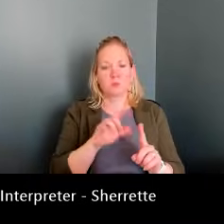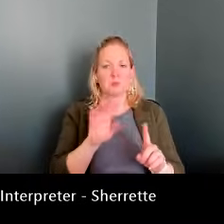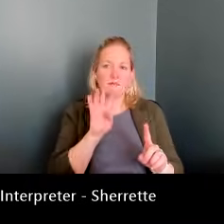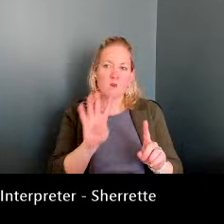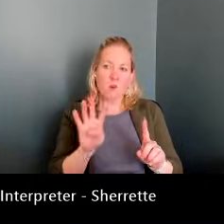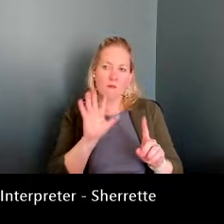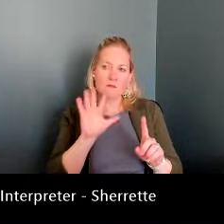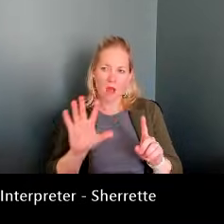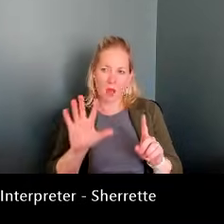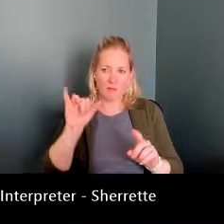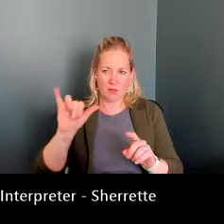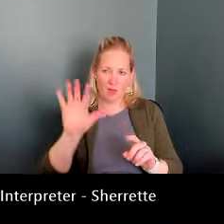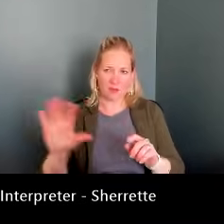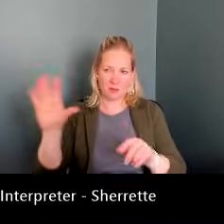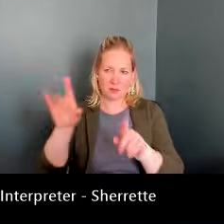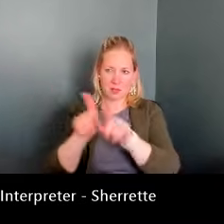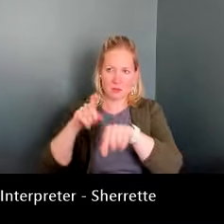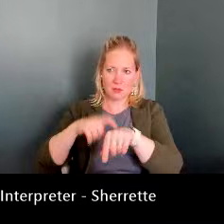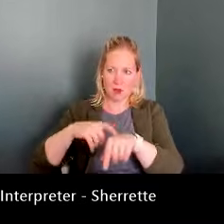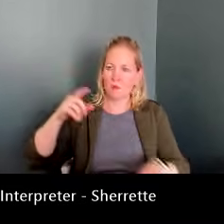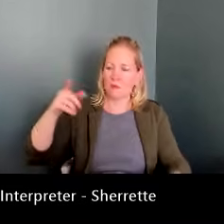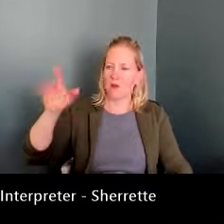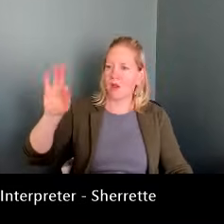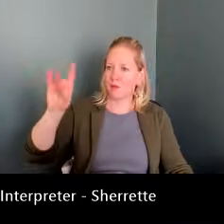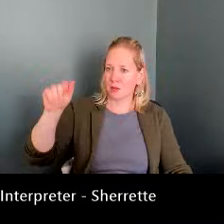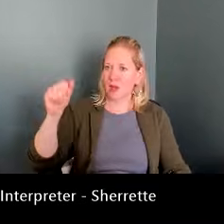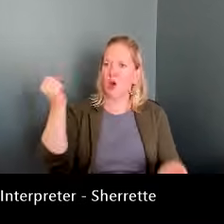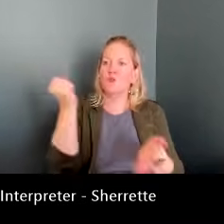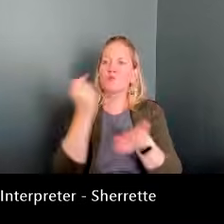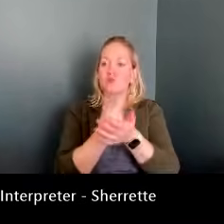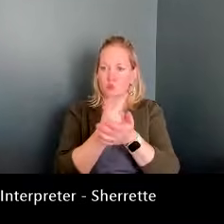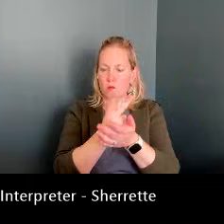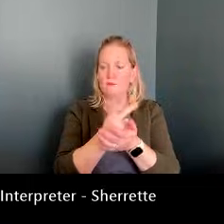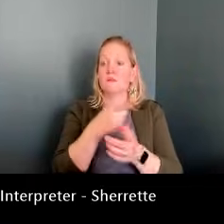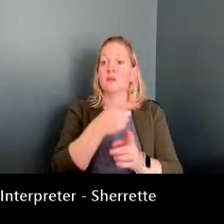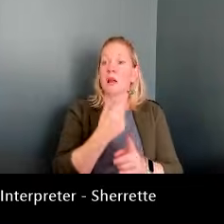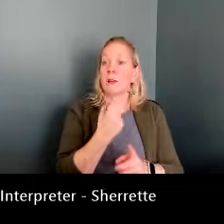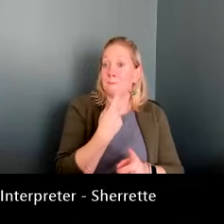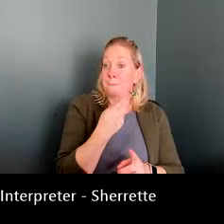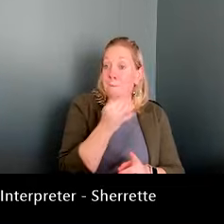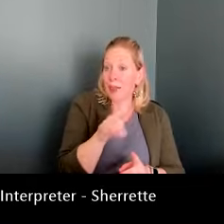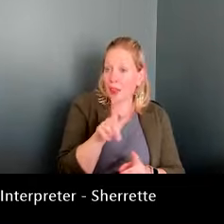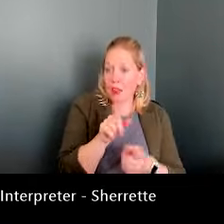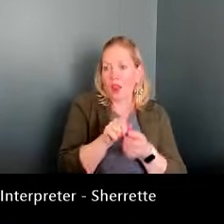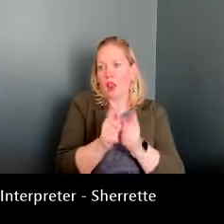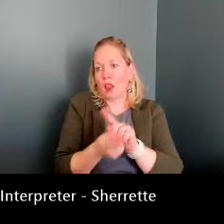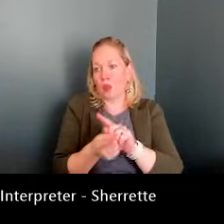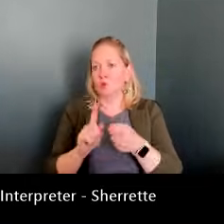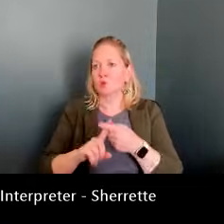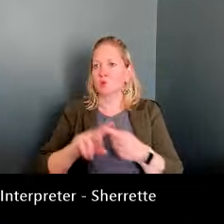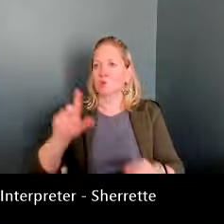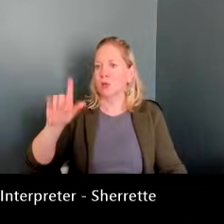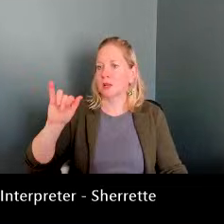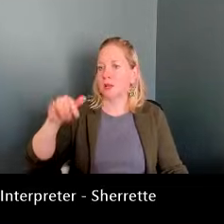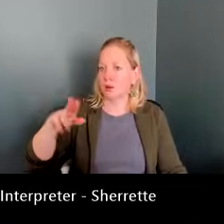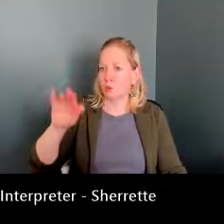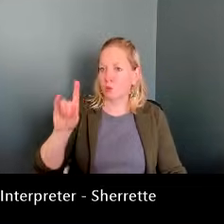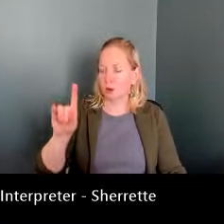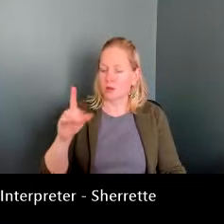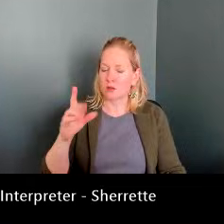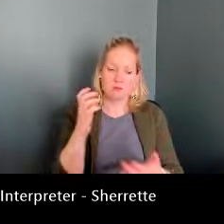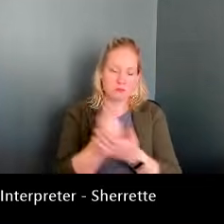FDA approved it from a pill form to a liquid form, we jumped right on it just because her doctor